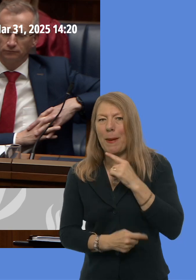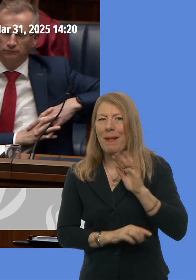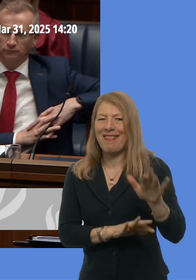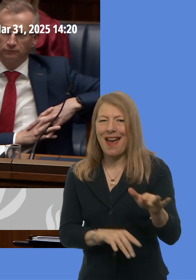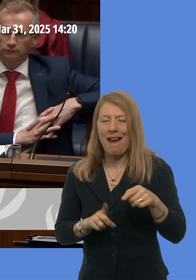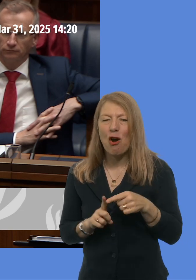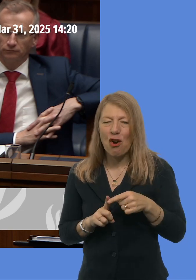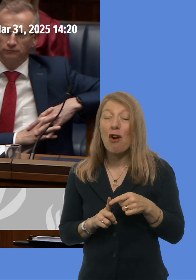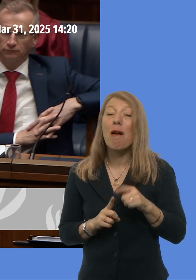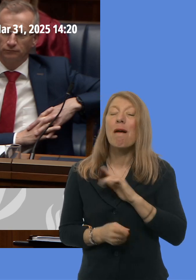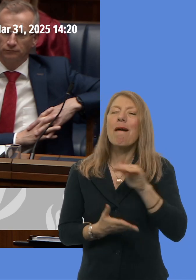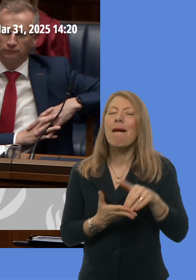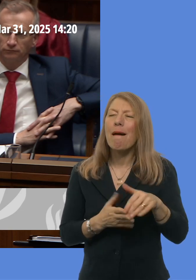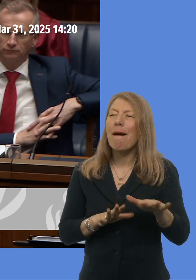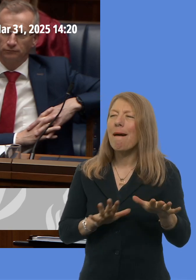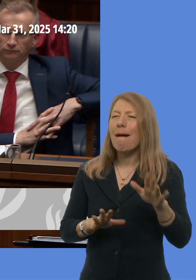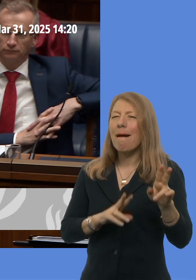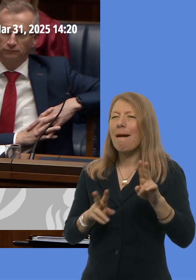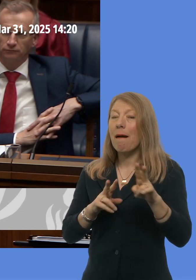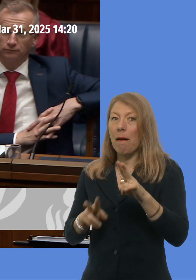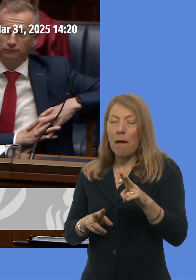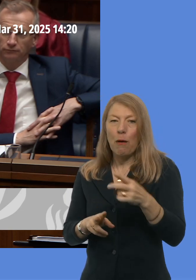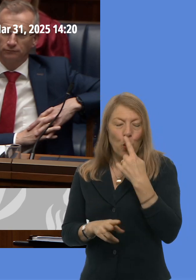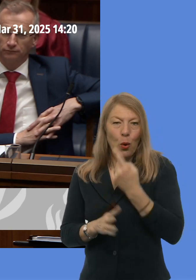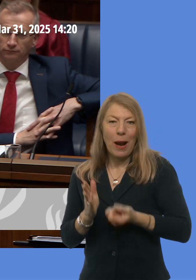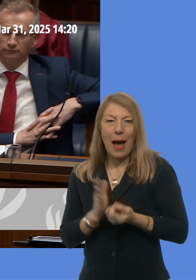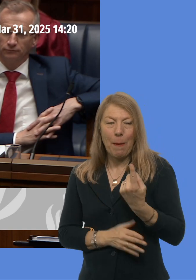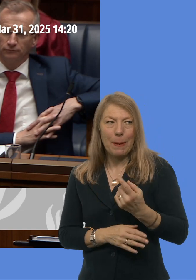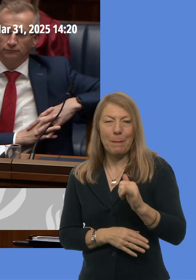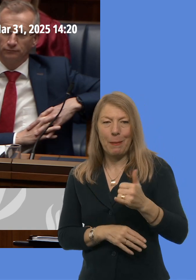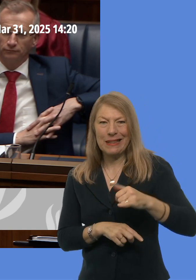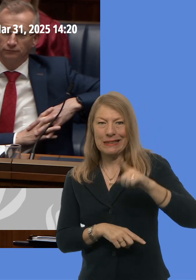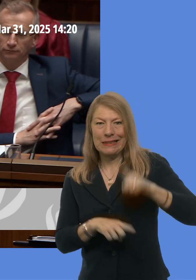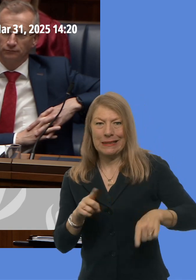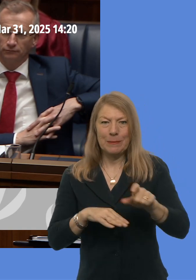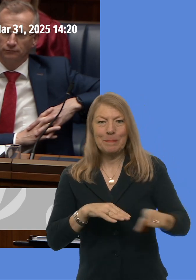the issues of potential tariff implications for Northern